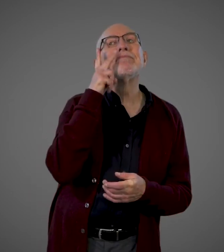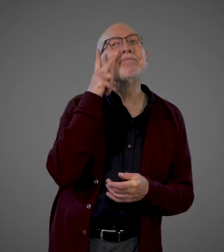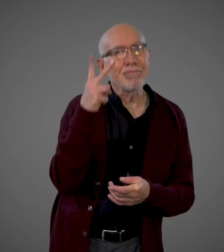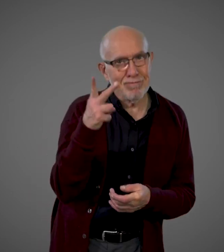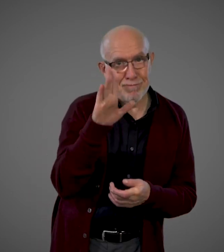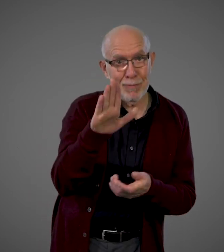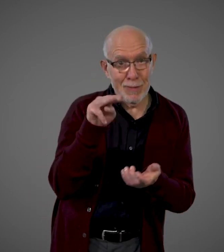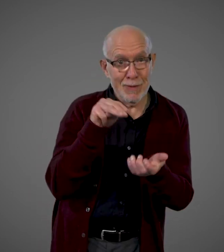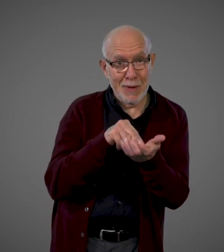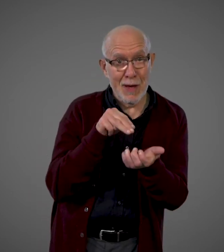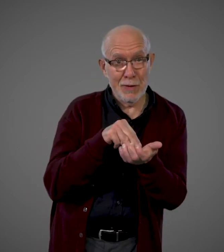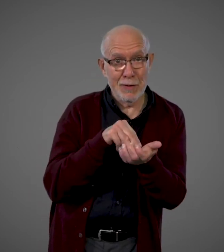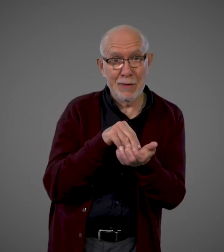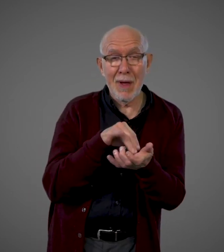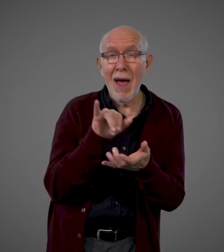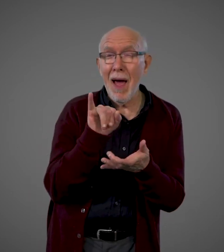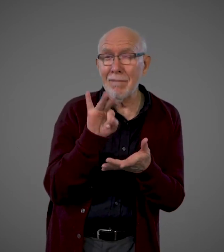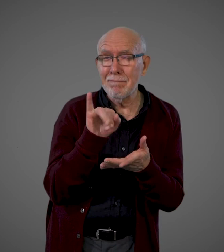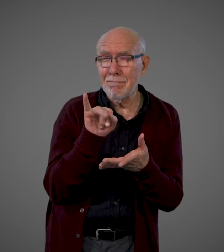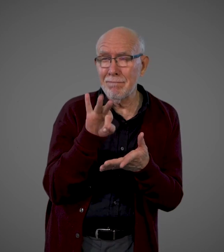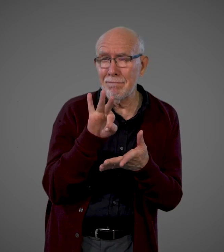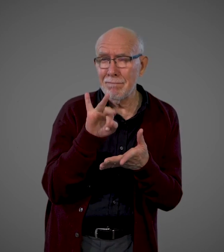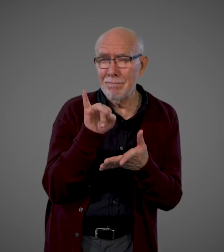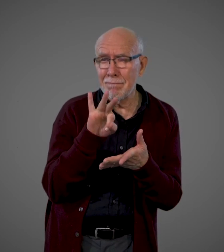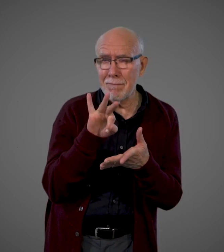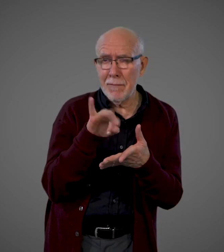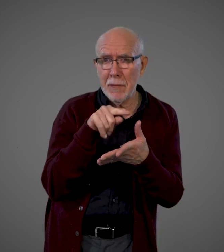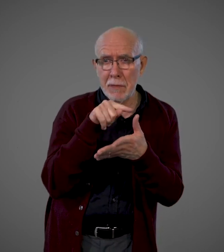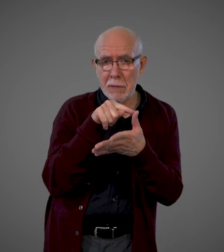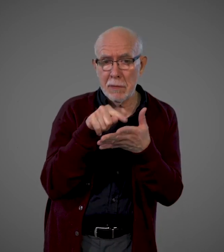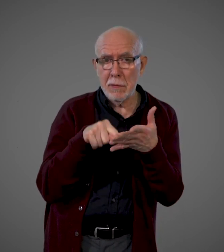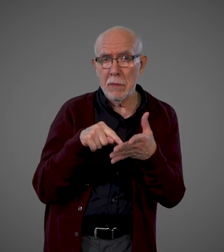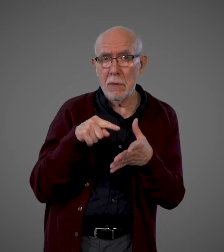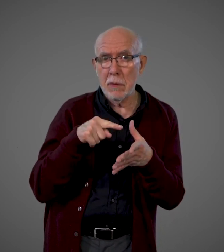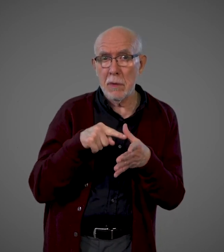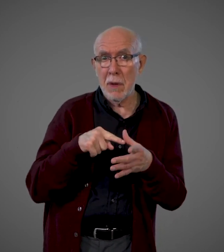See your doctor if: Your pain does not improve